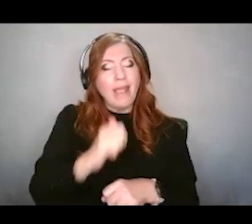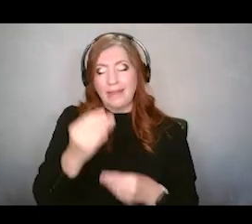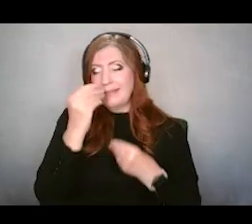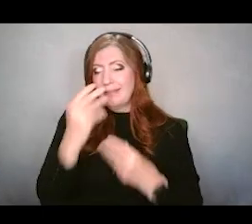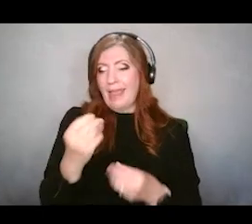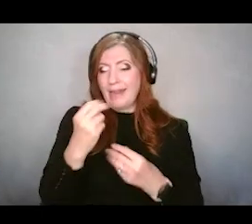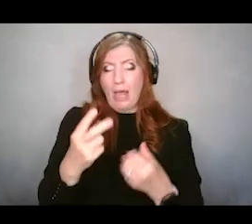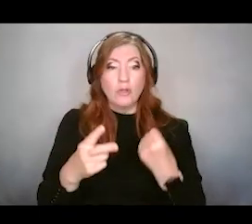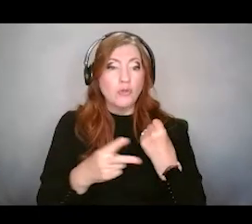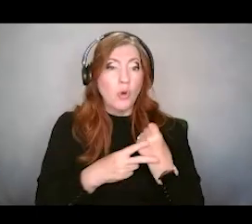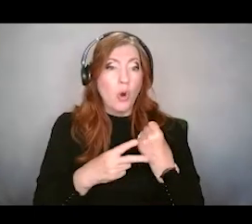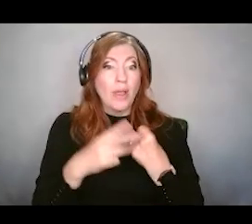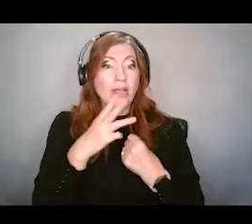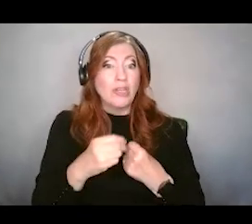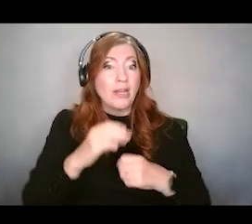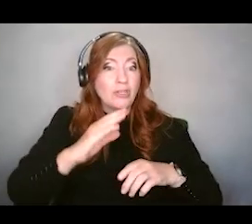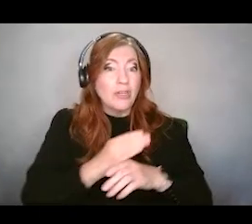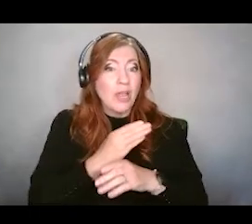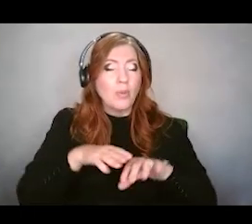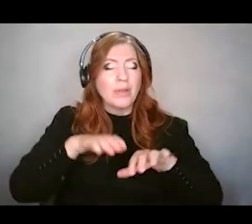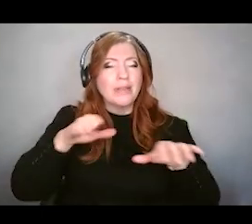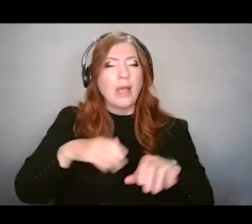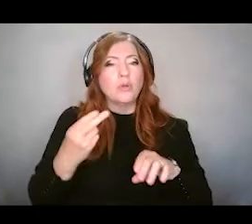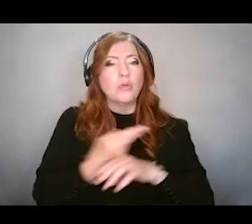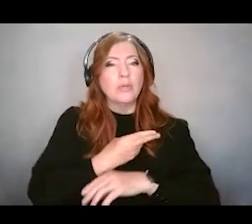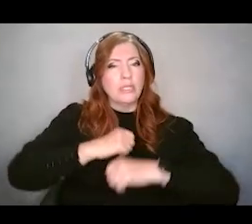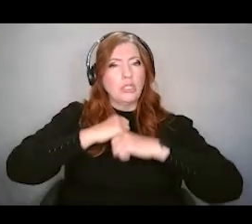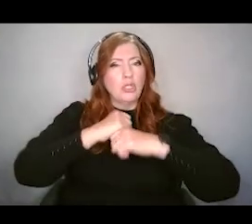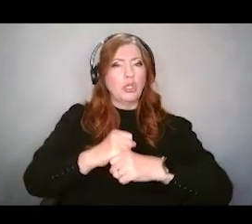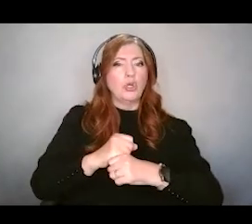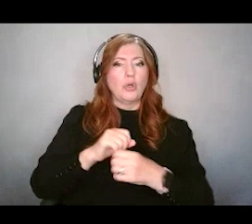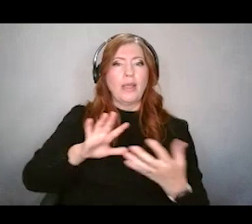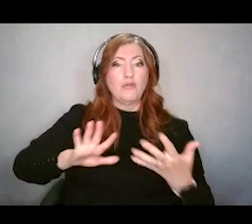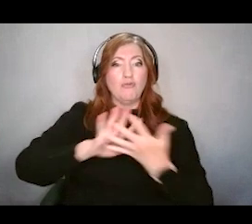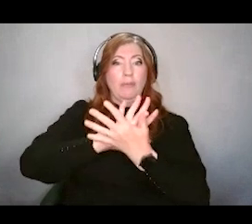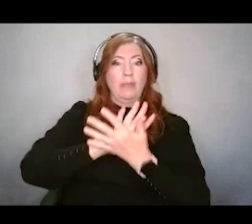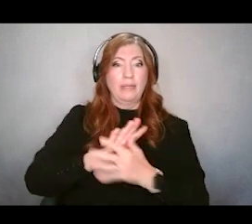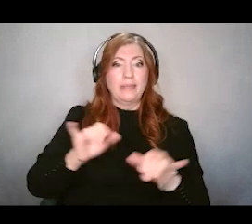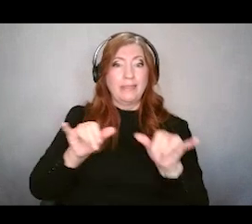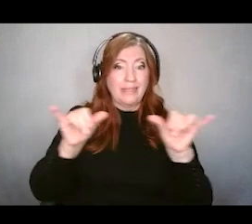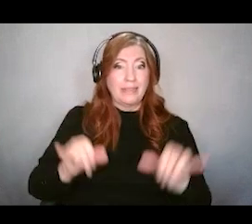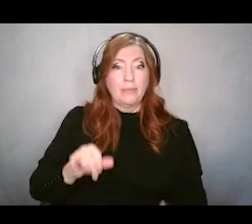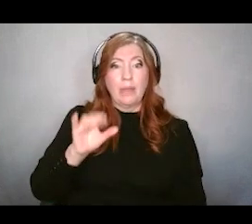sharing is done using secure, encrypted systems, and that you have procedures in